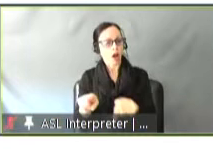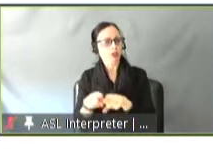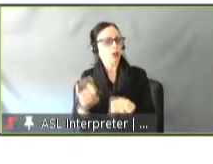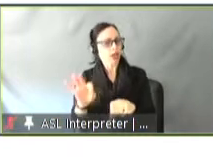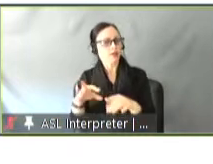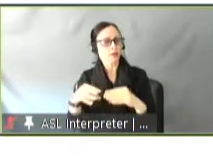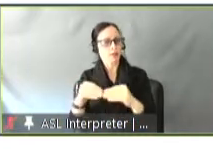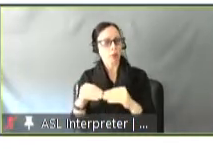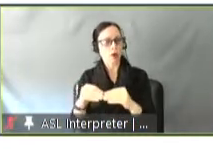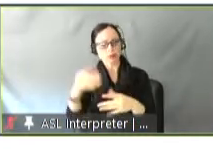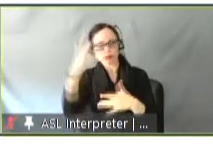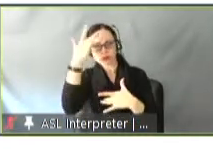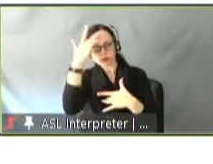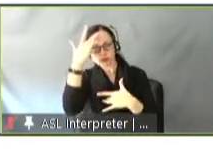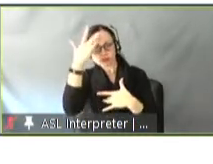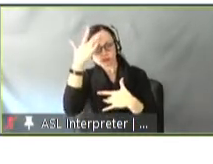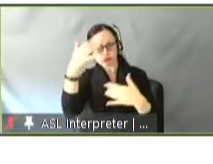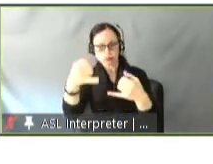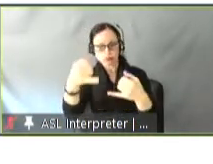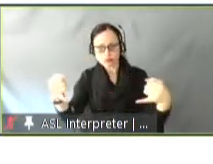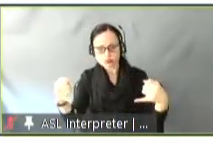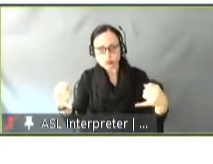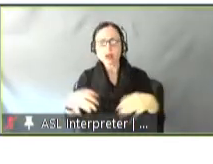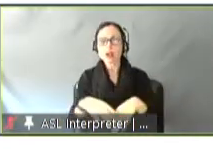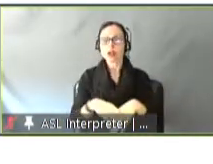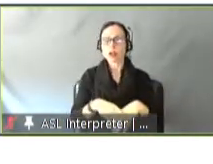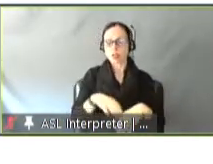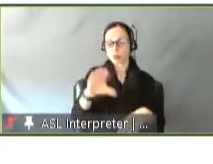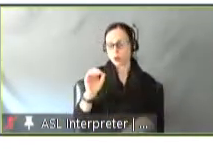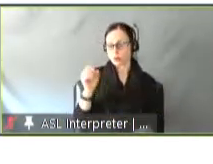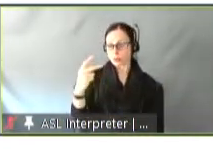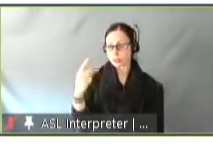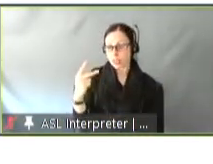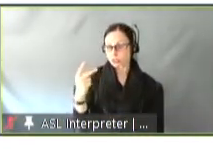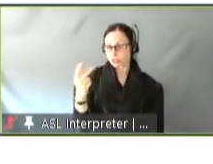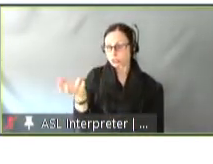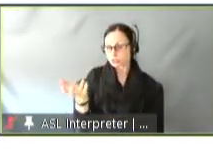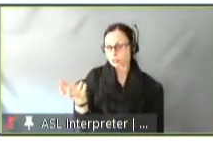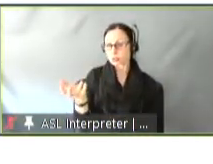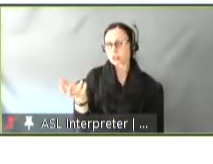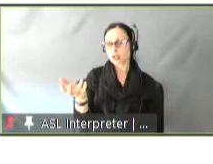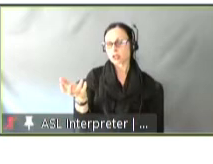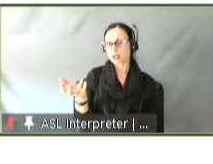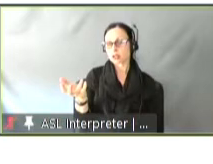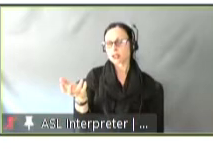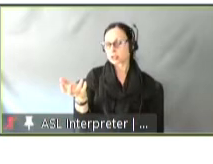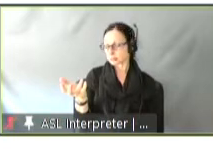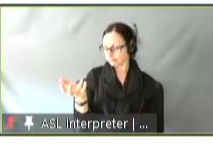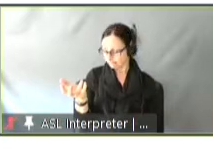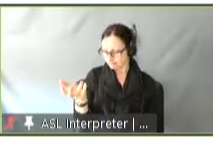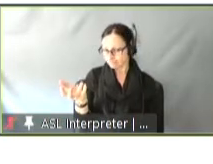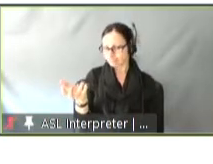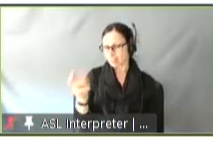Soon after vaccination, the correlate of protection was very strictly, antibody responses,